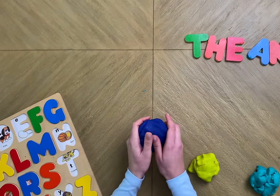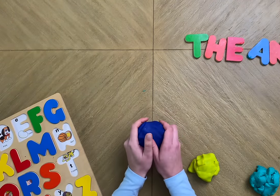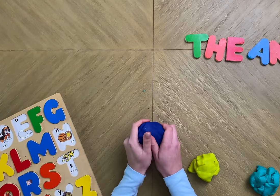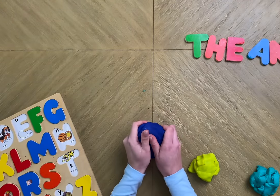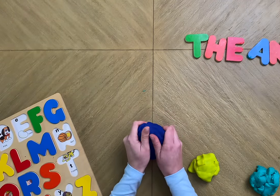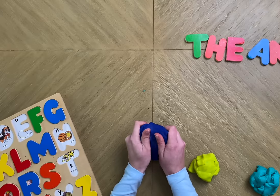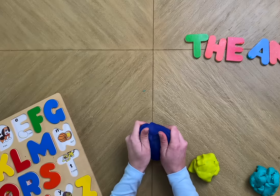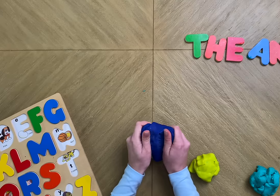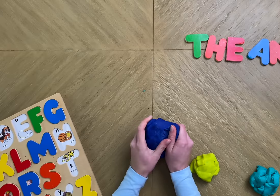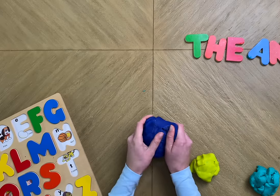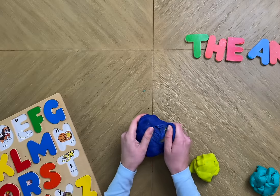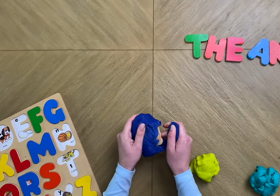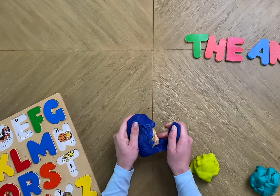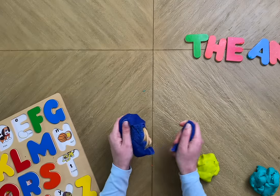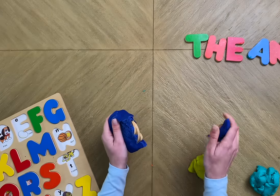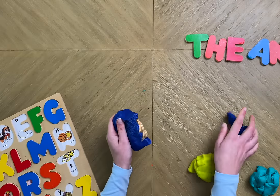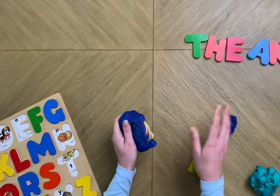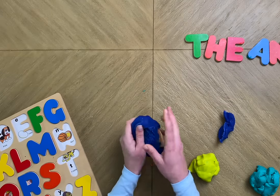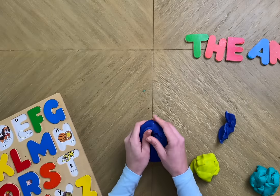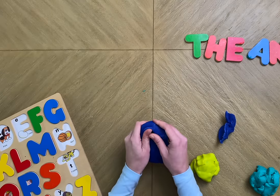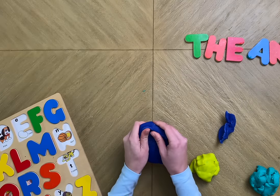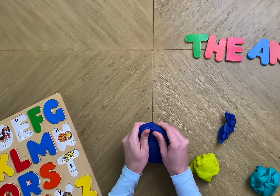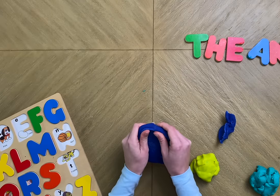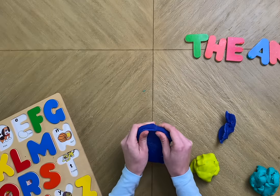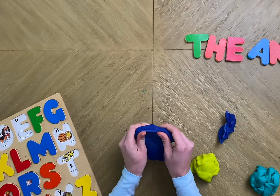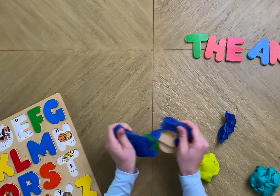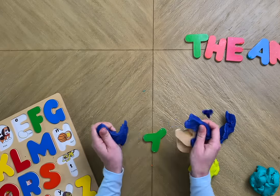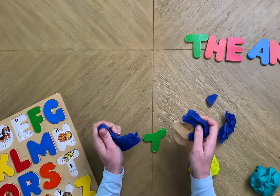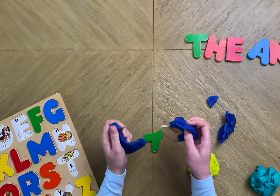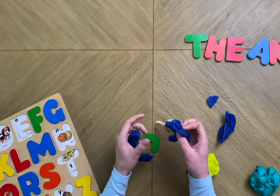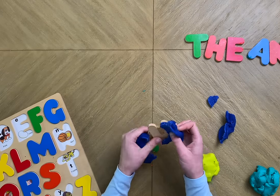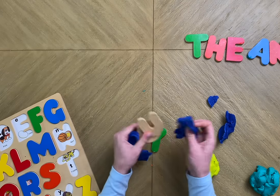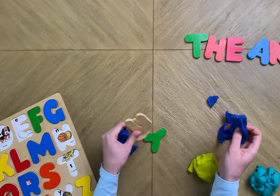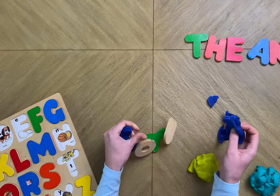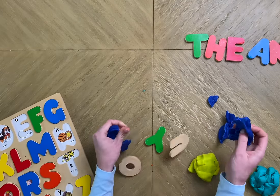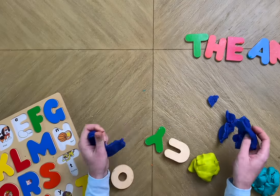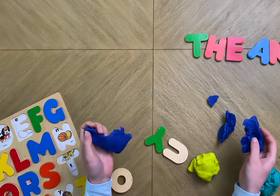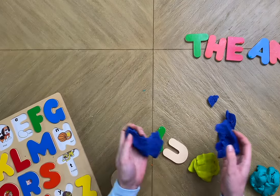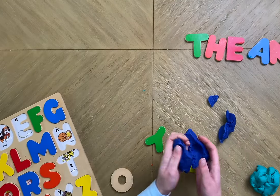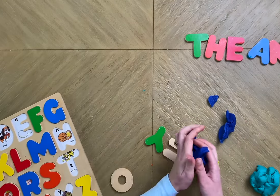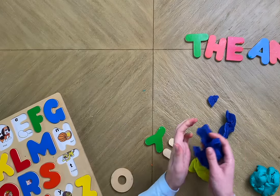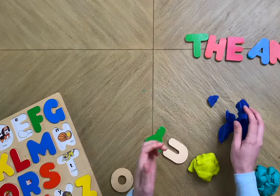Alright, open, open, whoa!